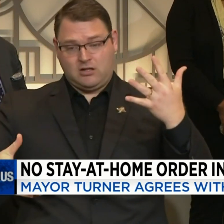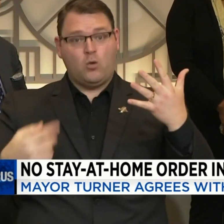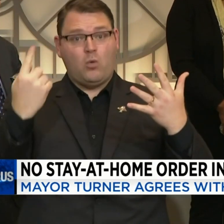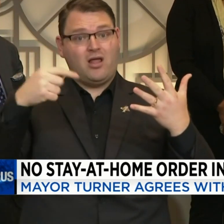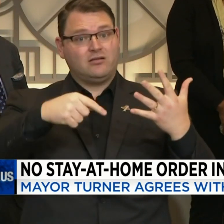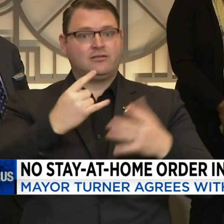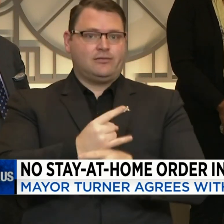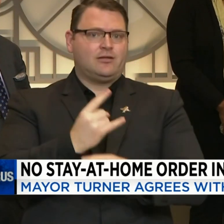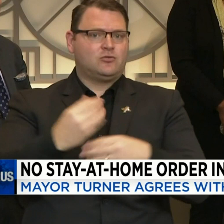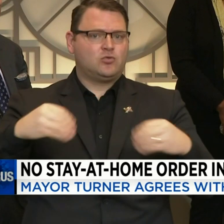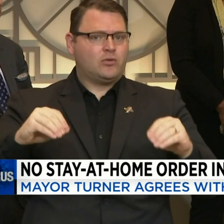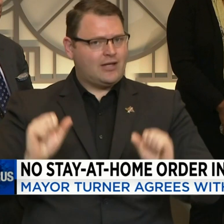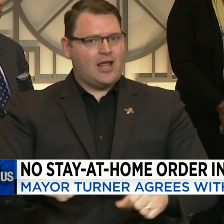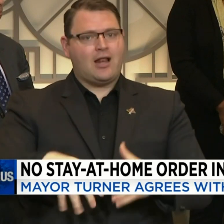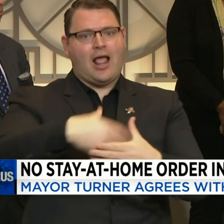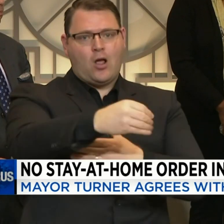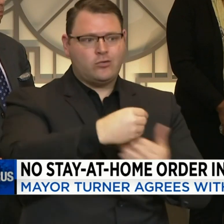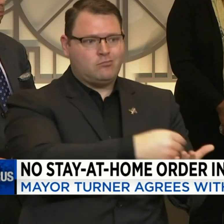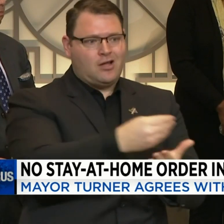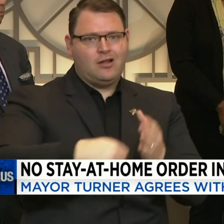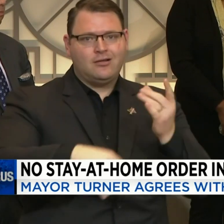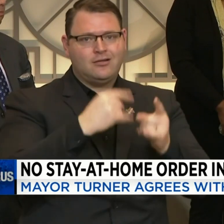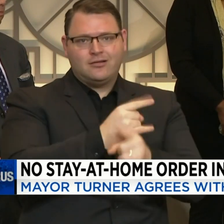IN PLACE AND THERE IS A LAUNDRY LIST OF EXCEPTIONS INCLUDING